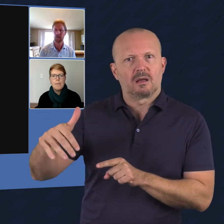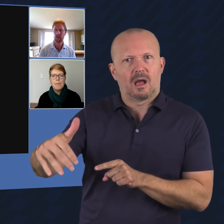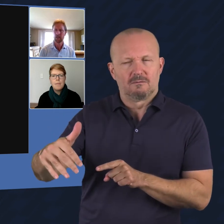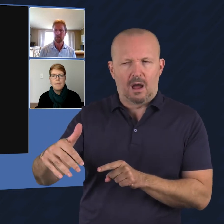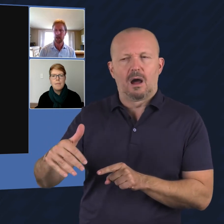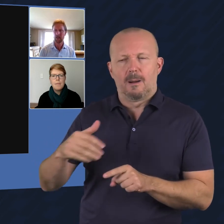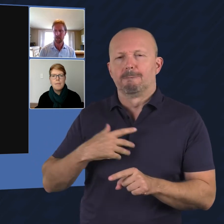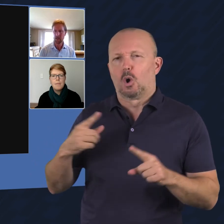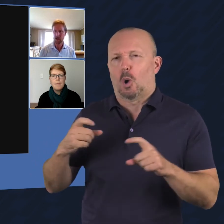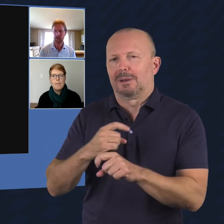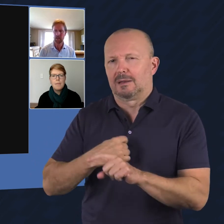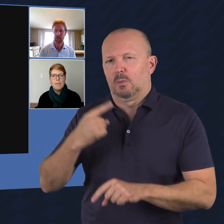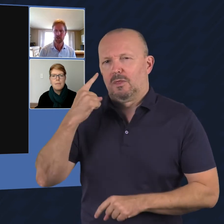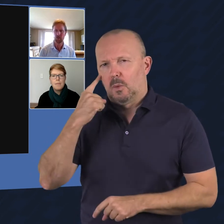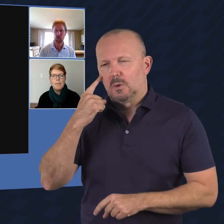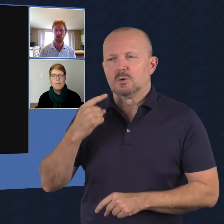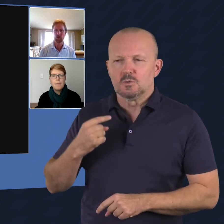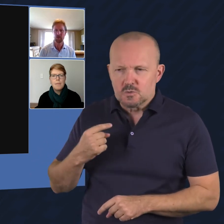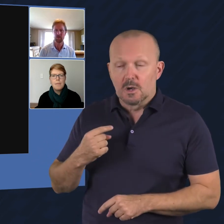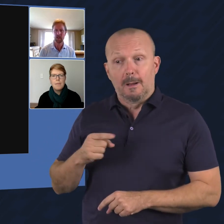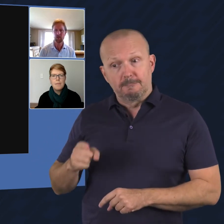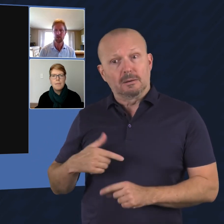But, this part of the collection will soon be available,